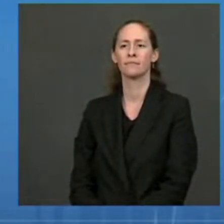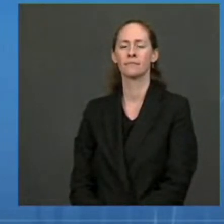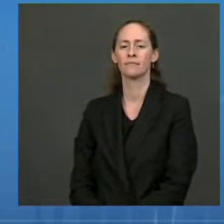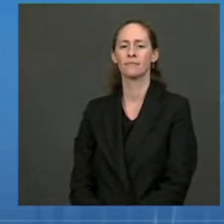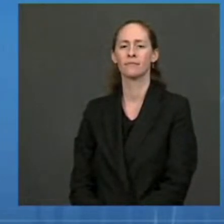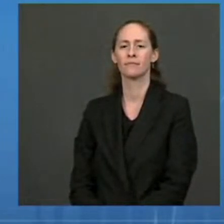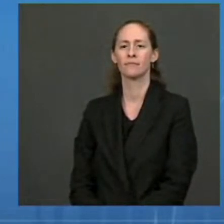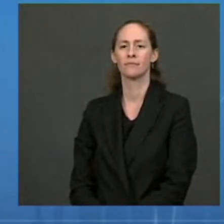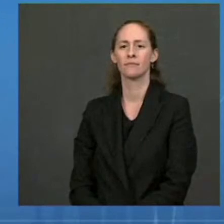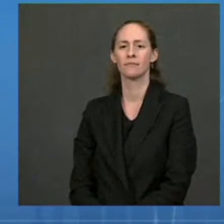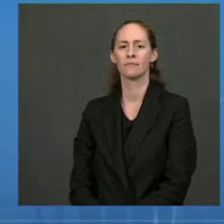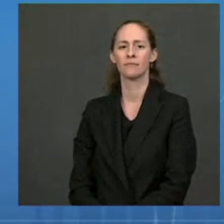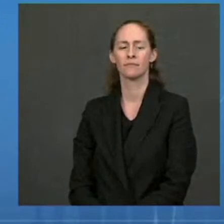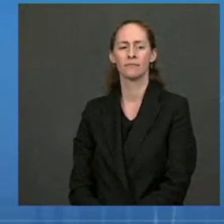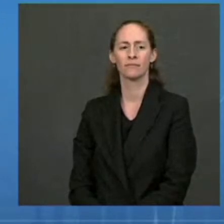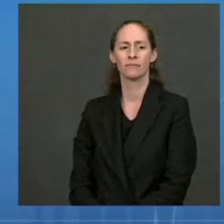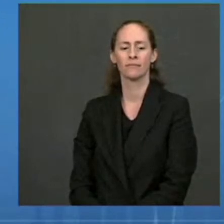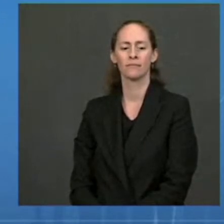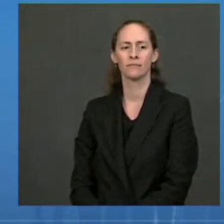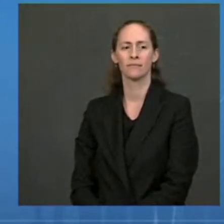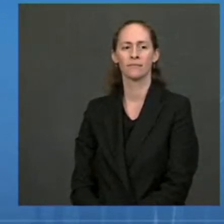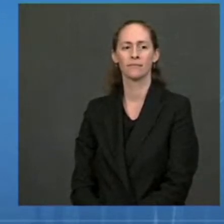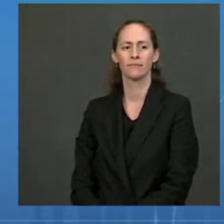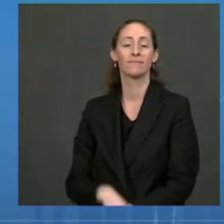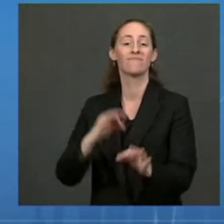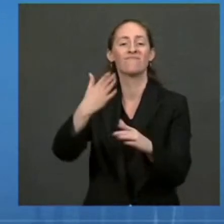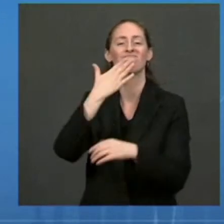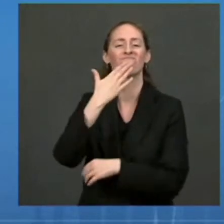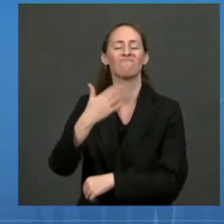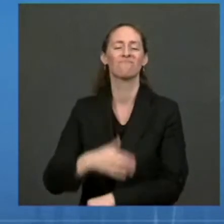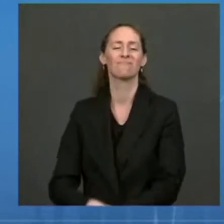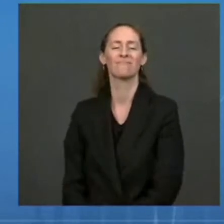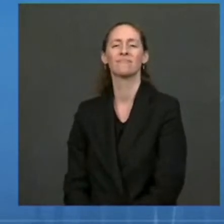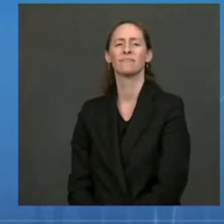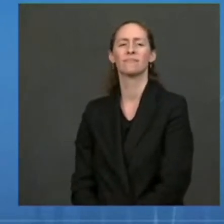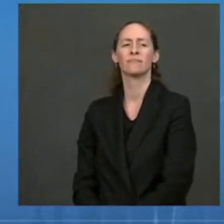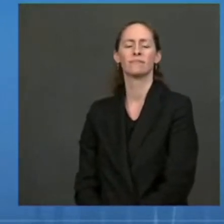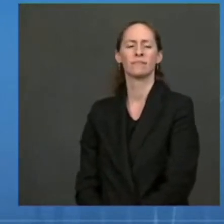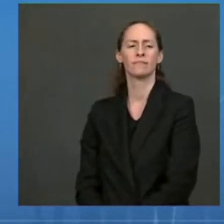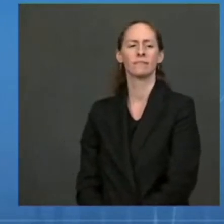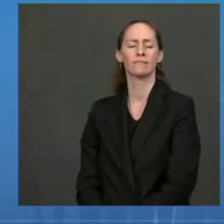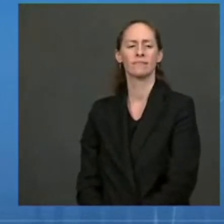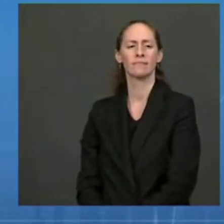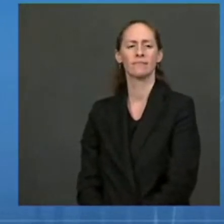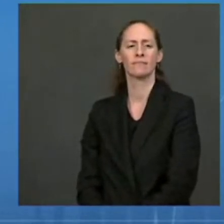NEXT QUESTION. KATE MILLER AT THE